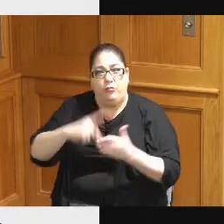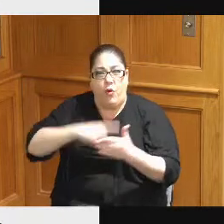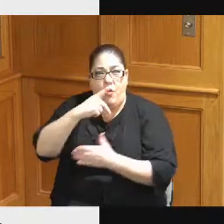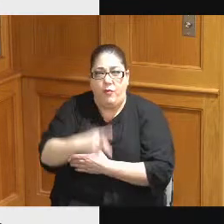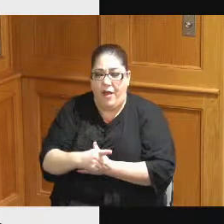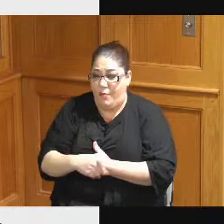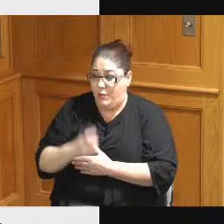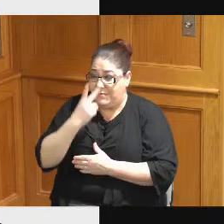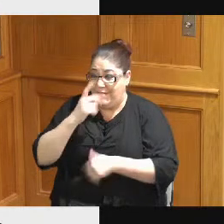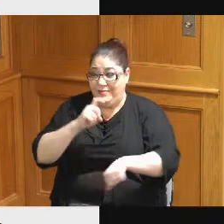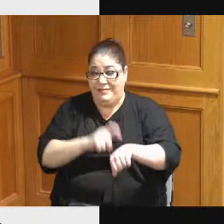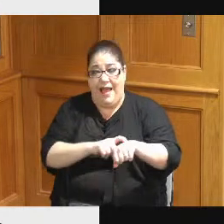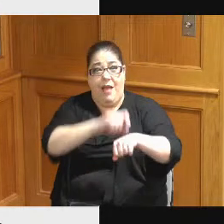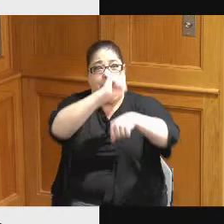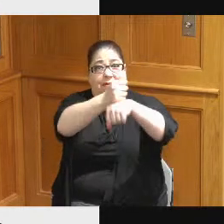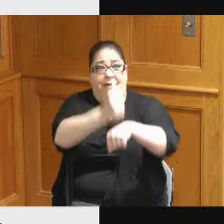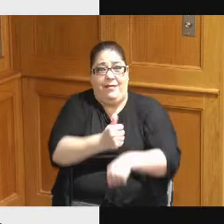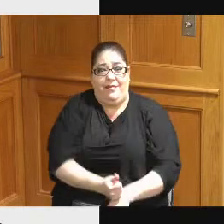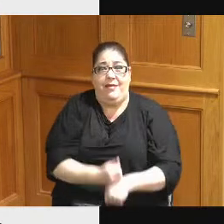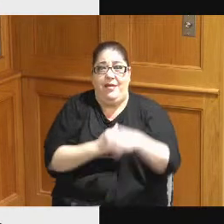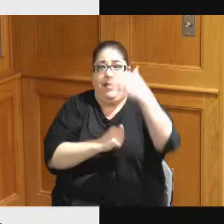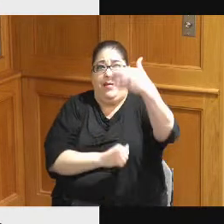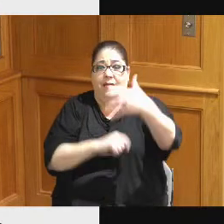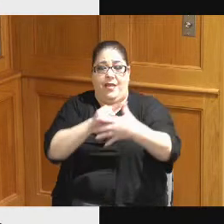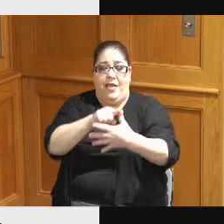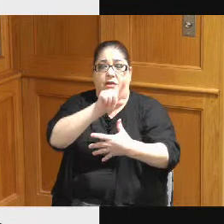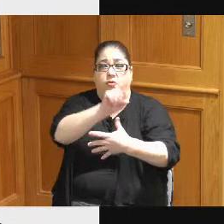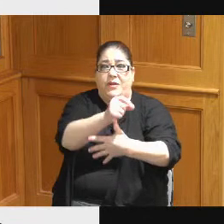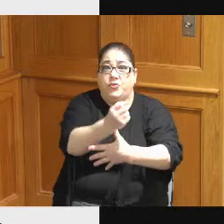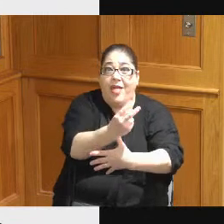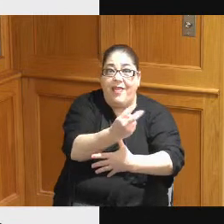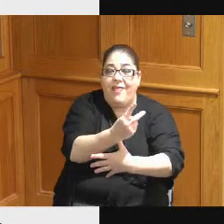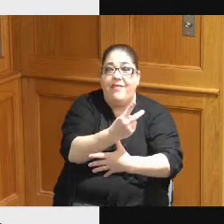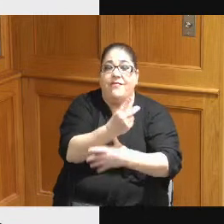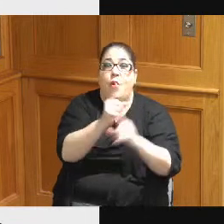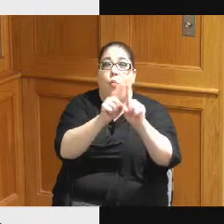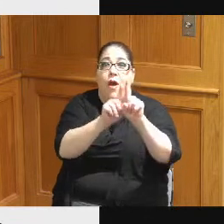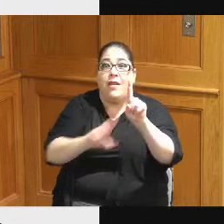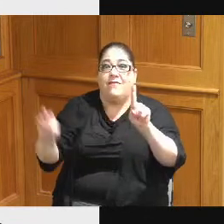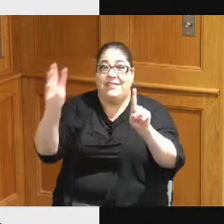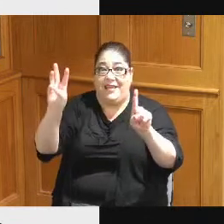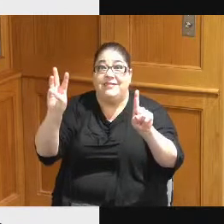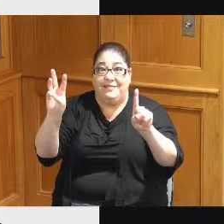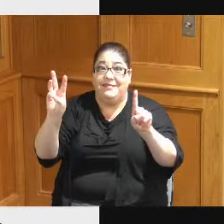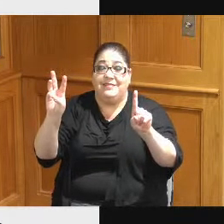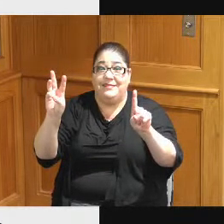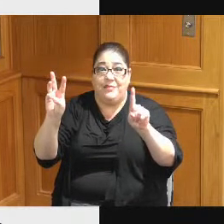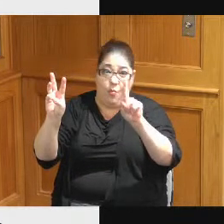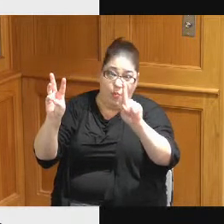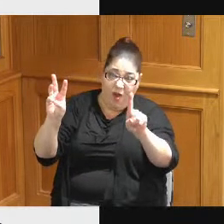in Hamilton County in 2012 we were one of six to Pilot the rapid rehousing program in